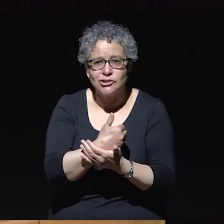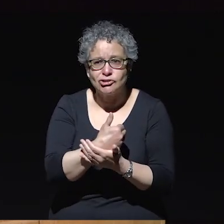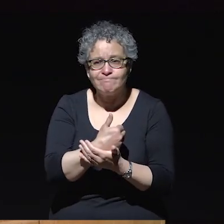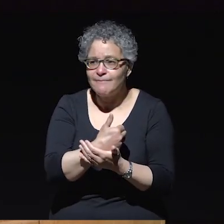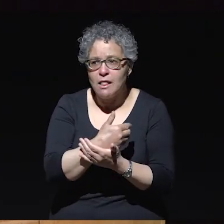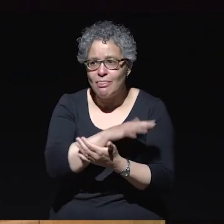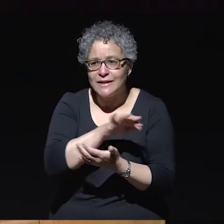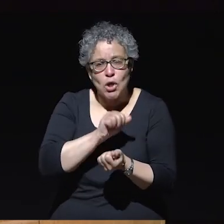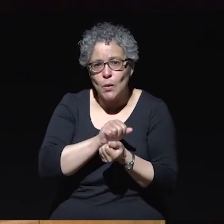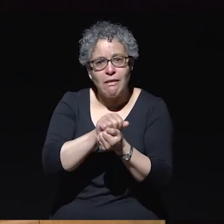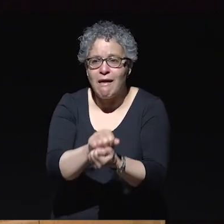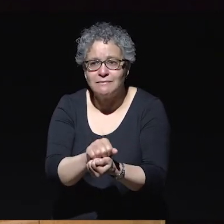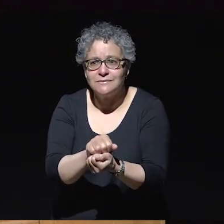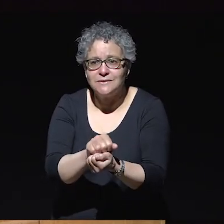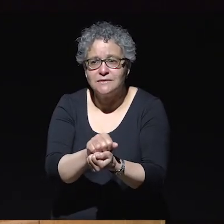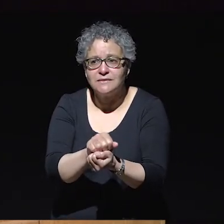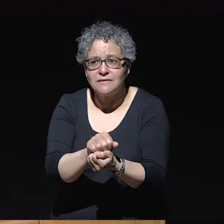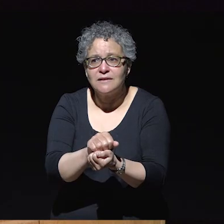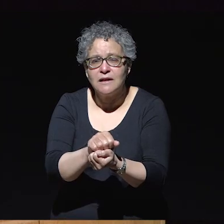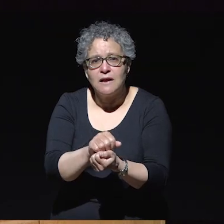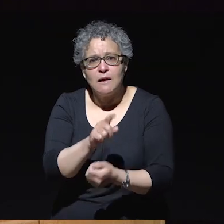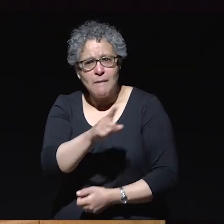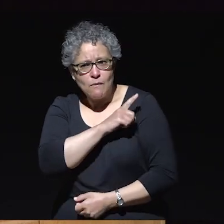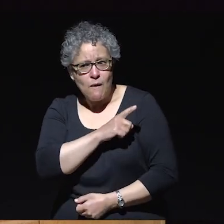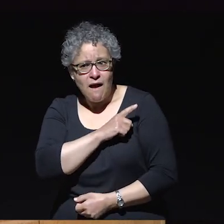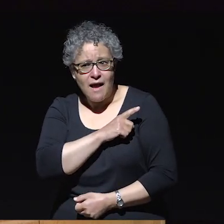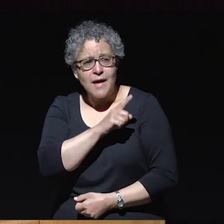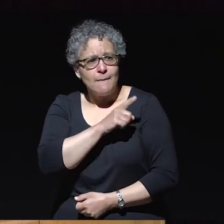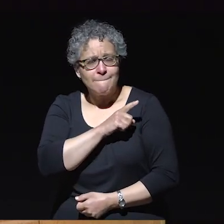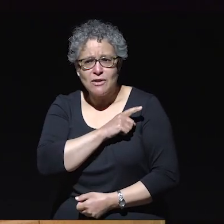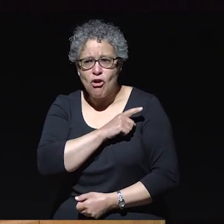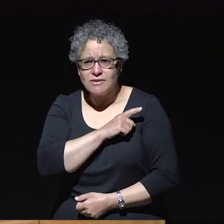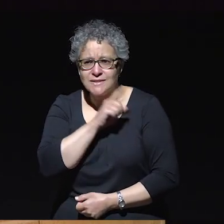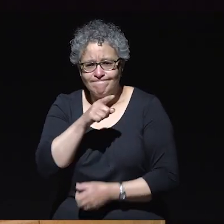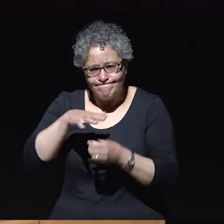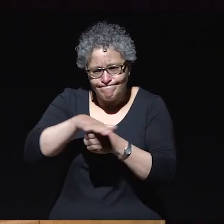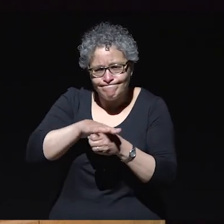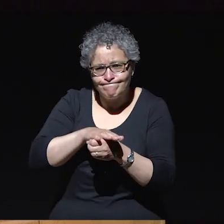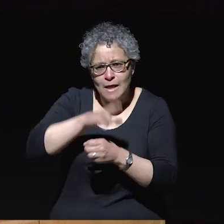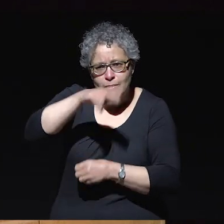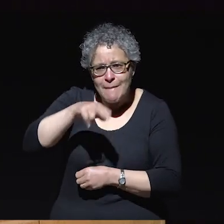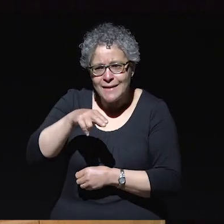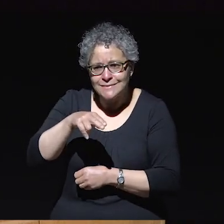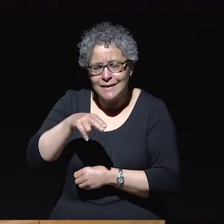was in part concern, perhaps, about the condition of the painting, and there's been a huge amount of conservation work